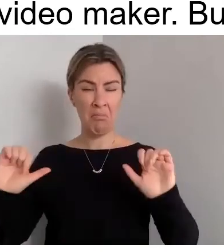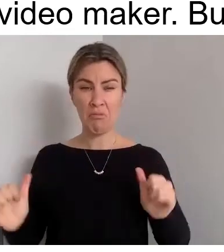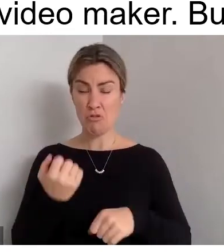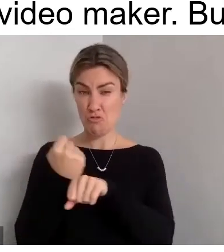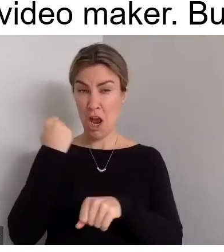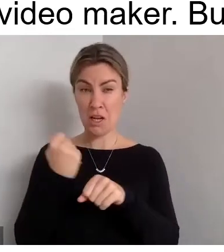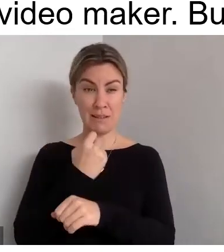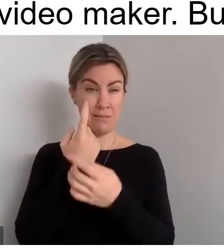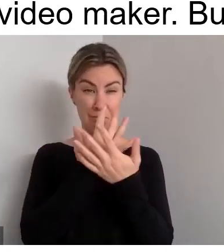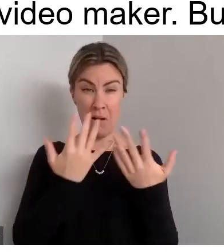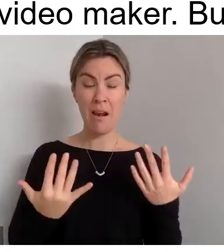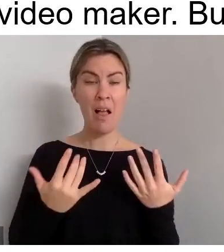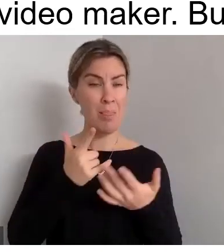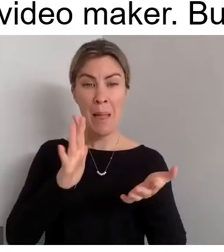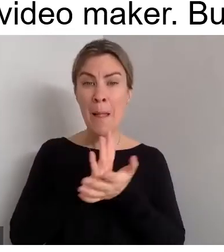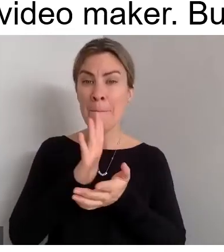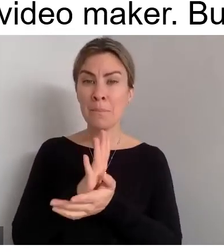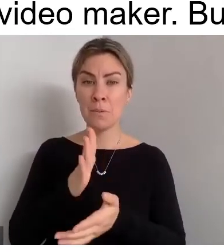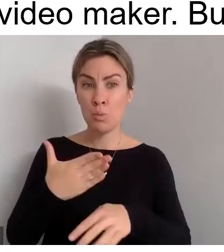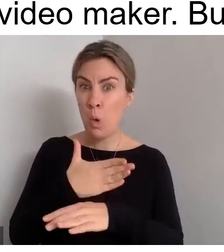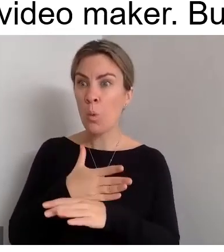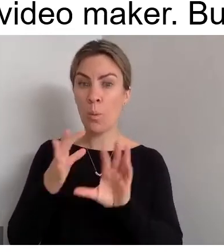not they are happy to work with organisations and individuals.